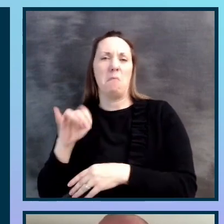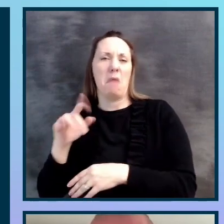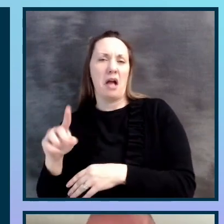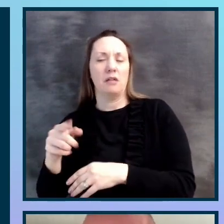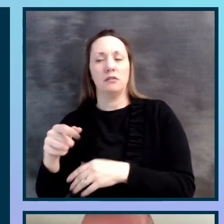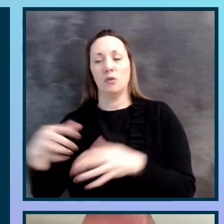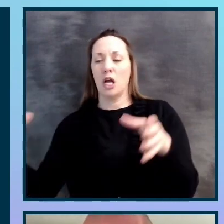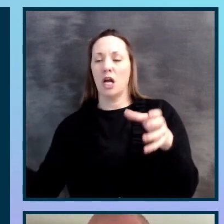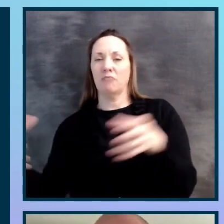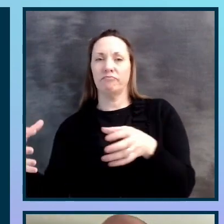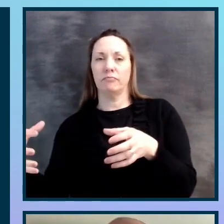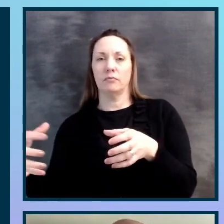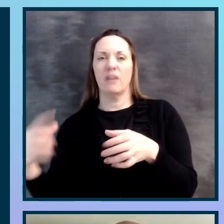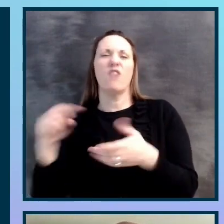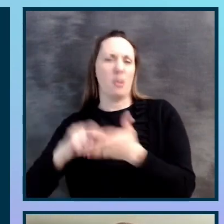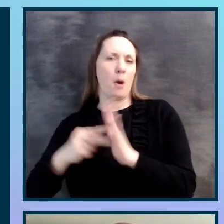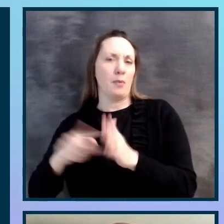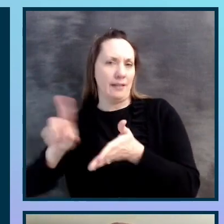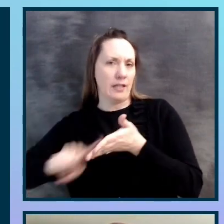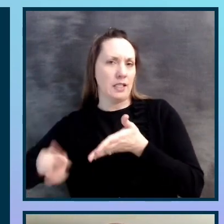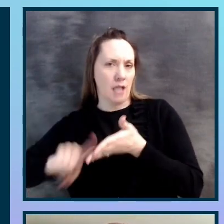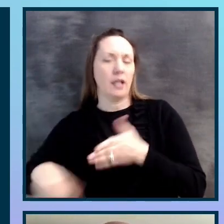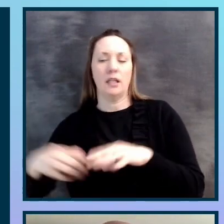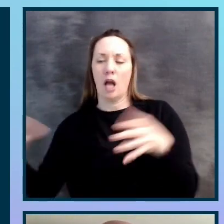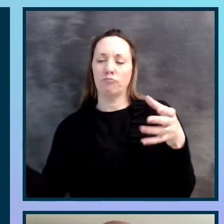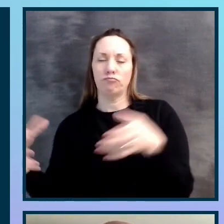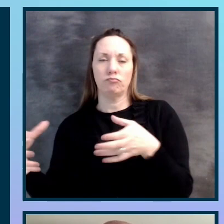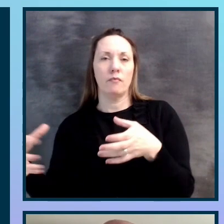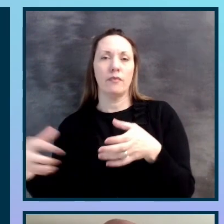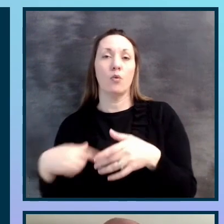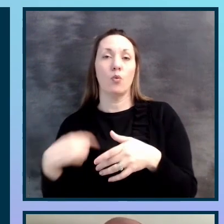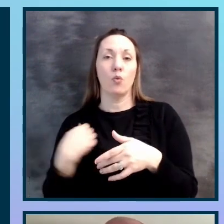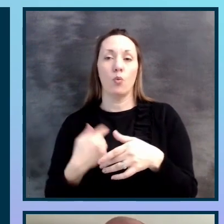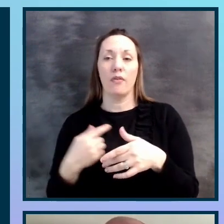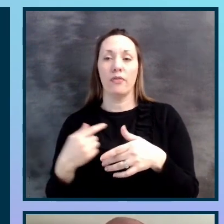for the purposes of the study discounted the data because we were not